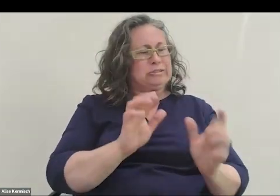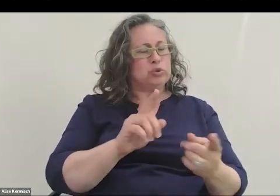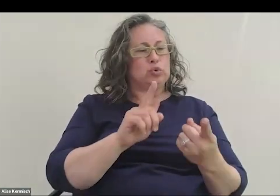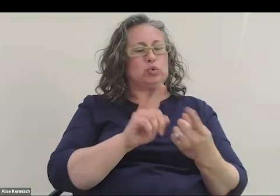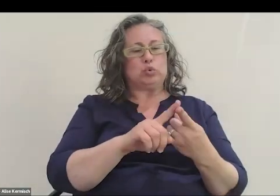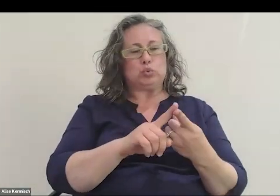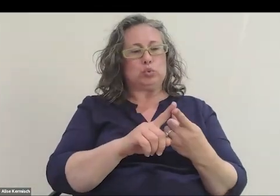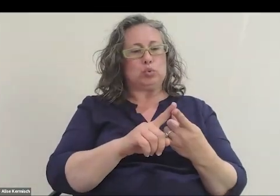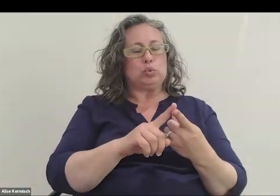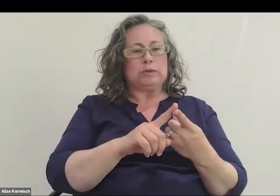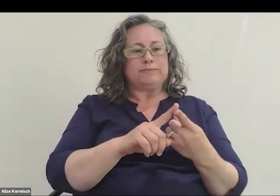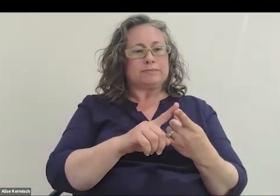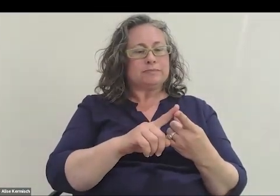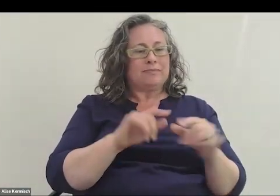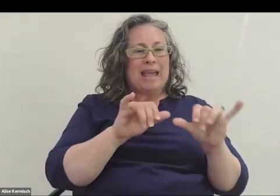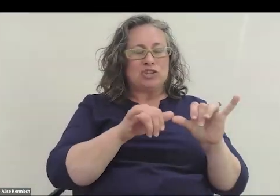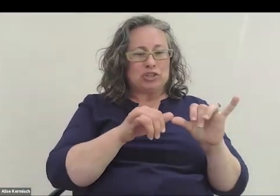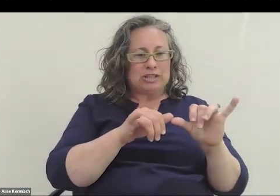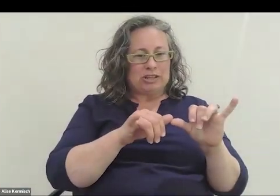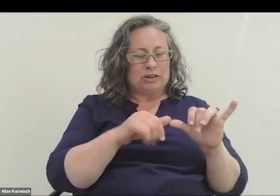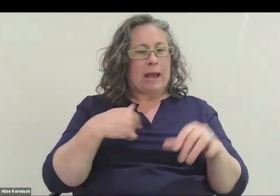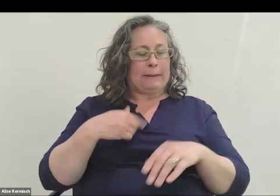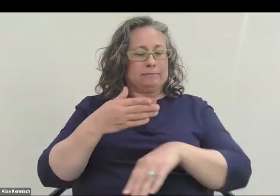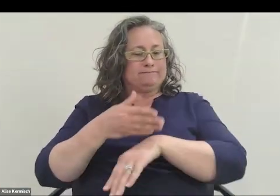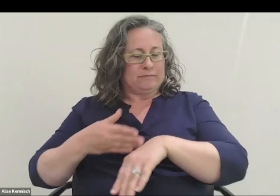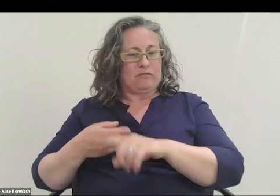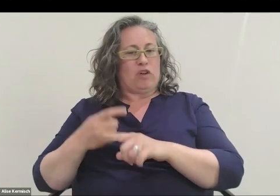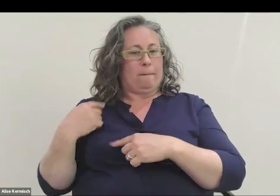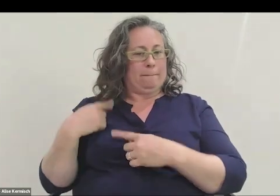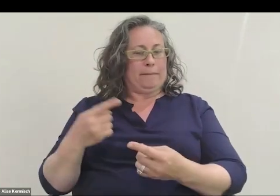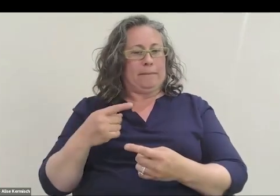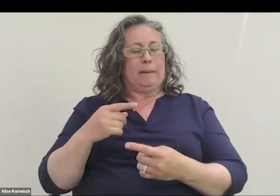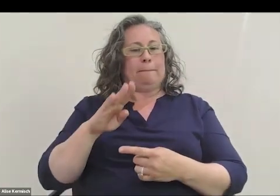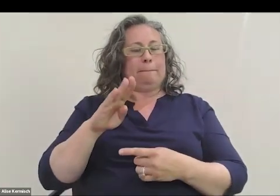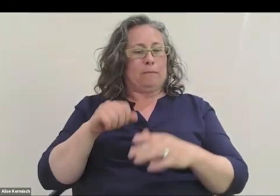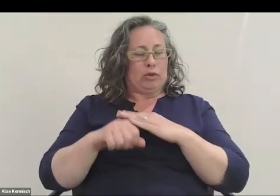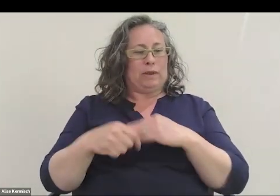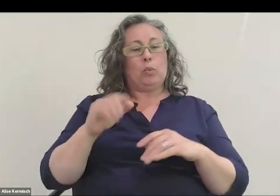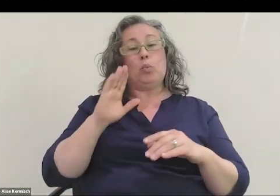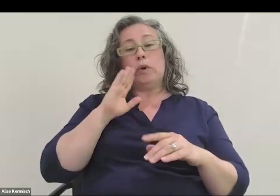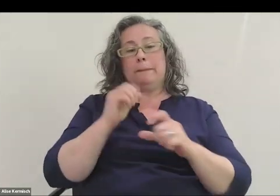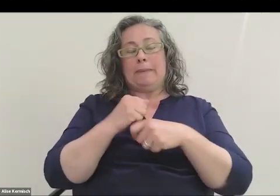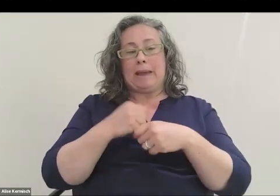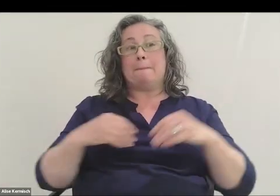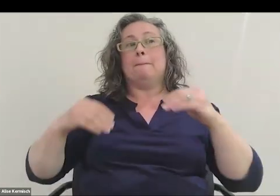I miss a hand from birth. That would make me 'More able' in order to get money from the prosthesis industry.